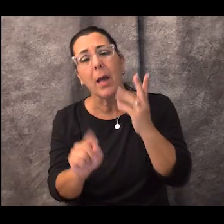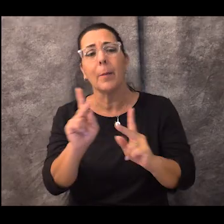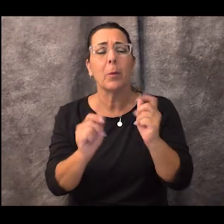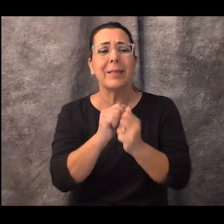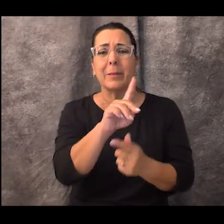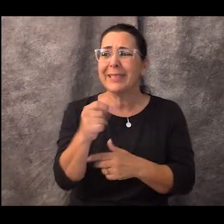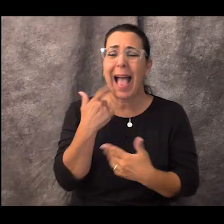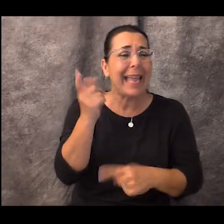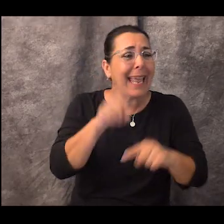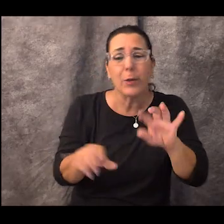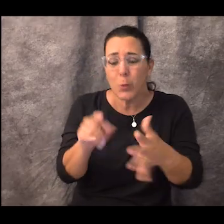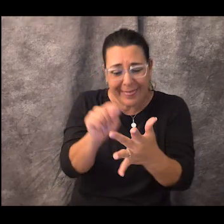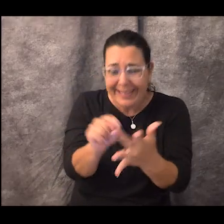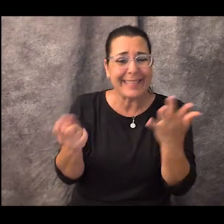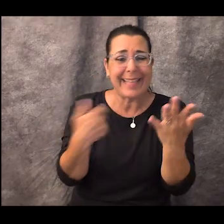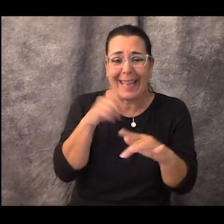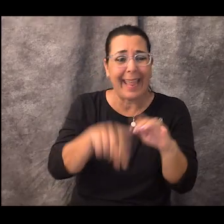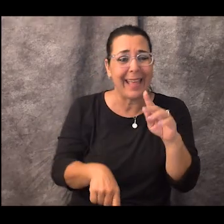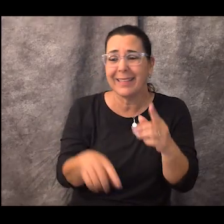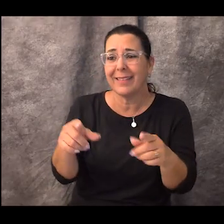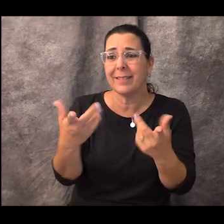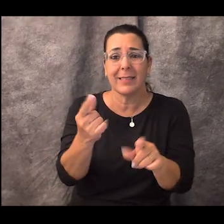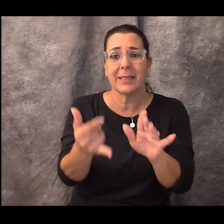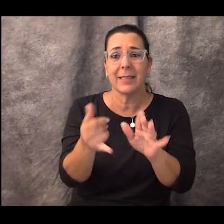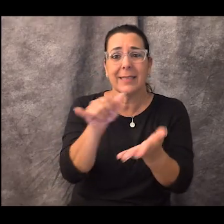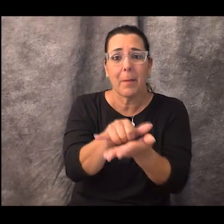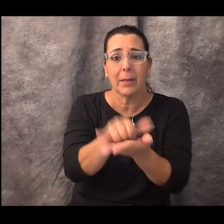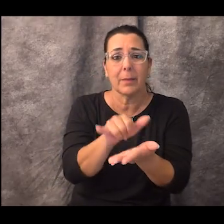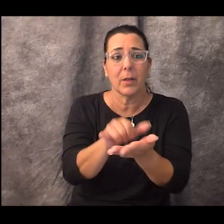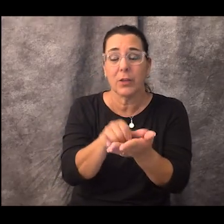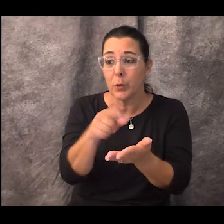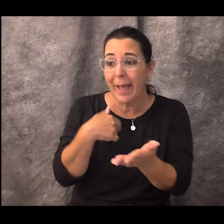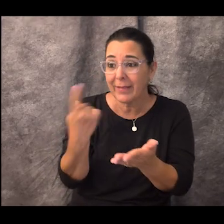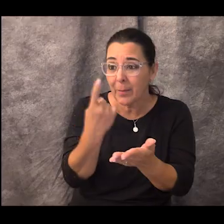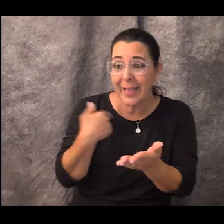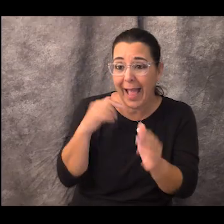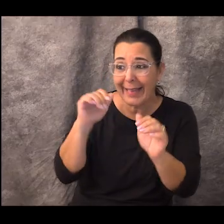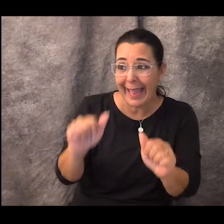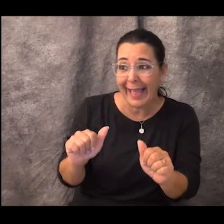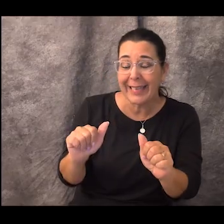I can't jump through that hoop. That's just not even a thing. Like, did you have something I could maybe roll over instead of having to,